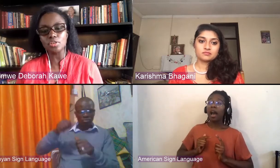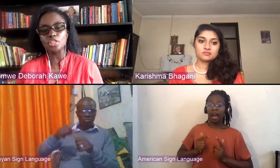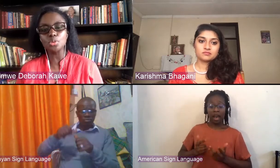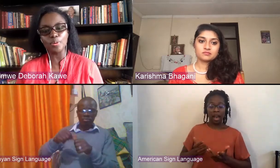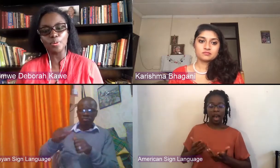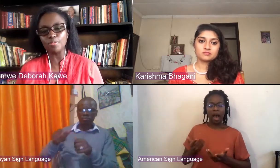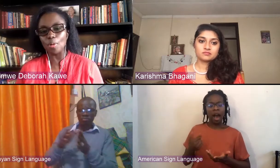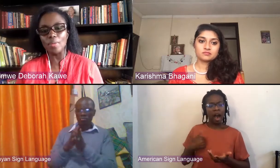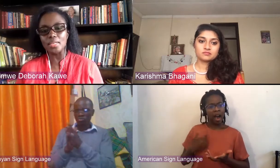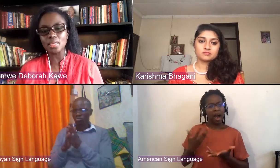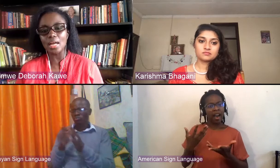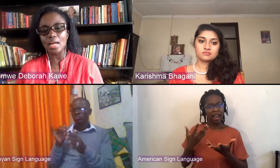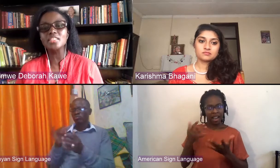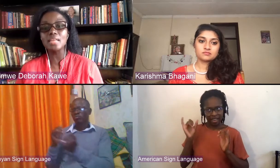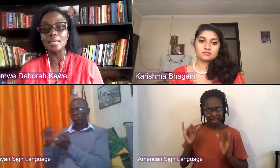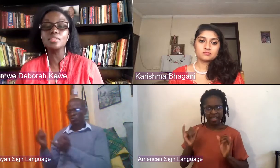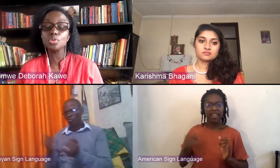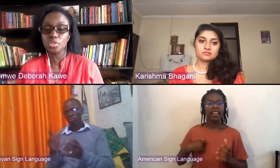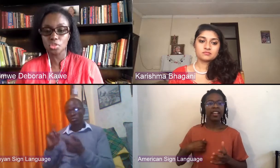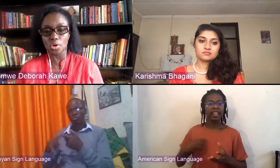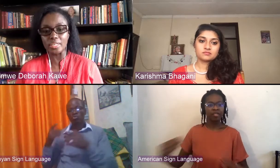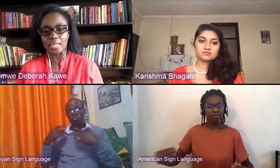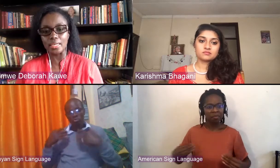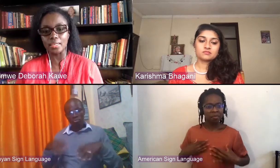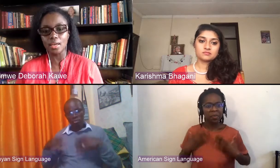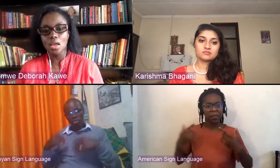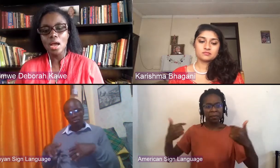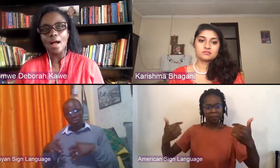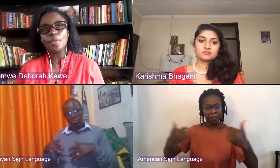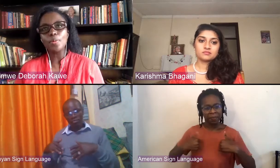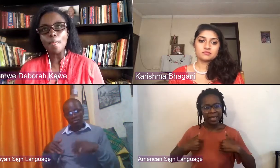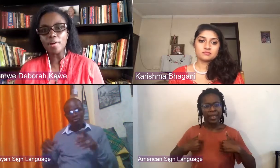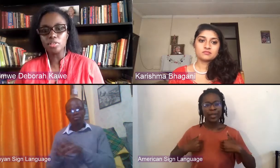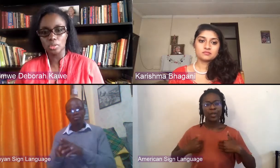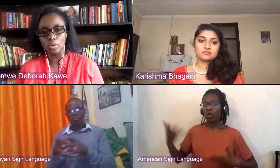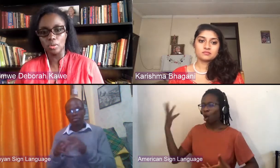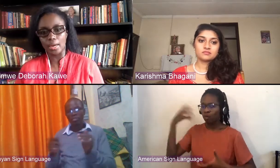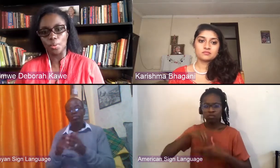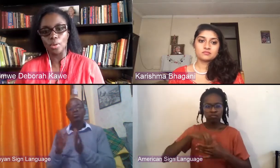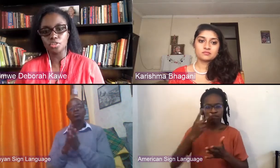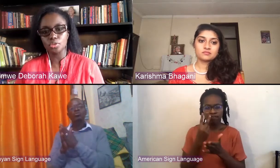into performance and into storytelling. And the primary school that I went to,